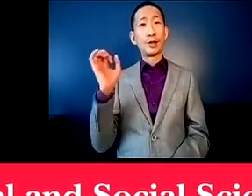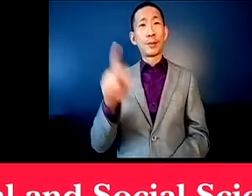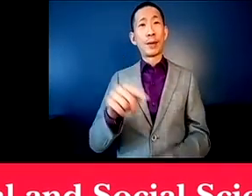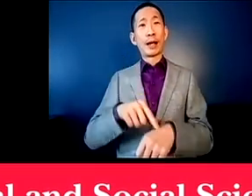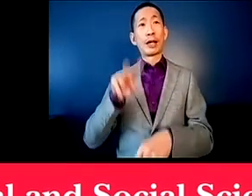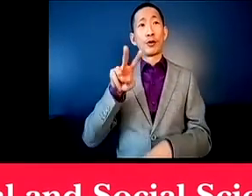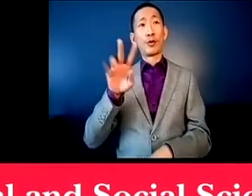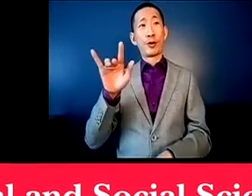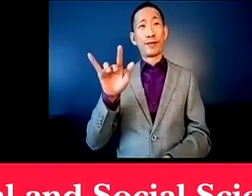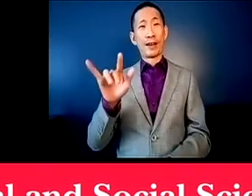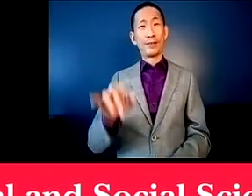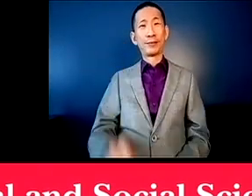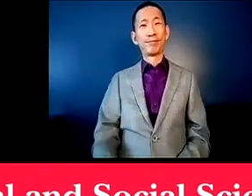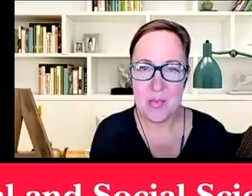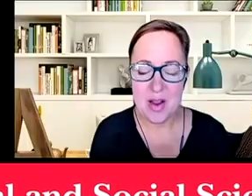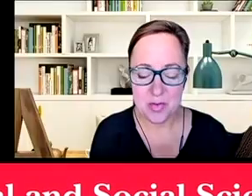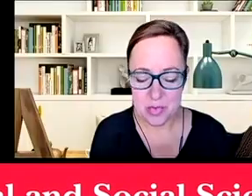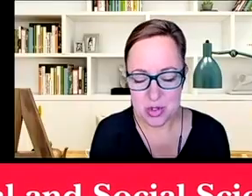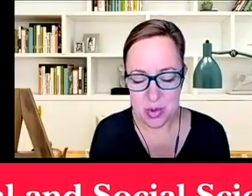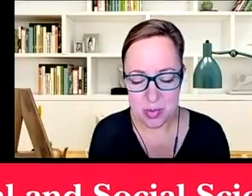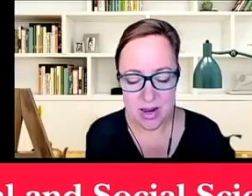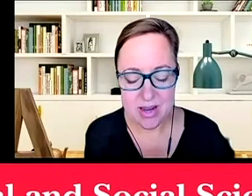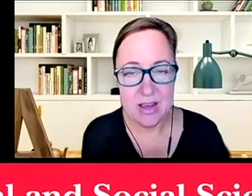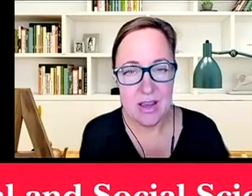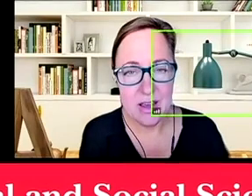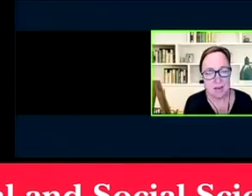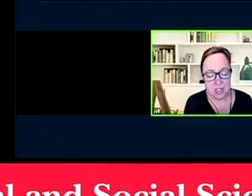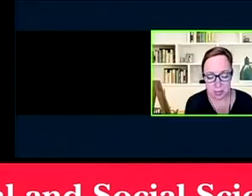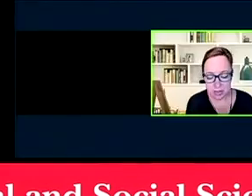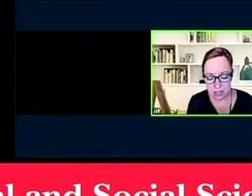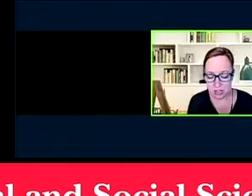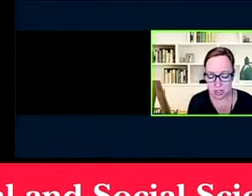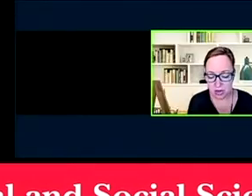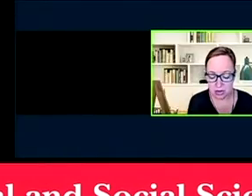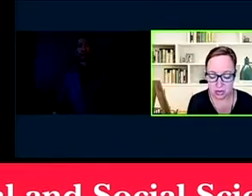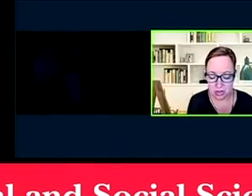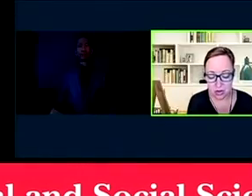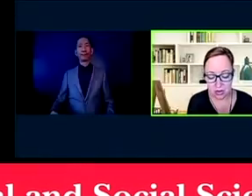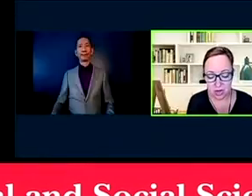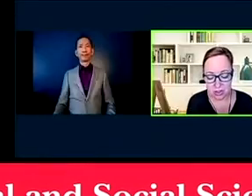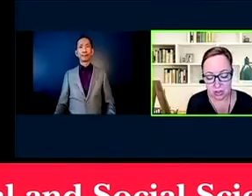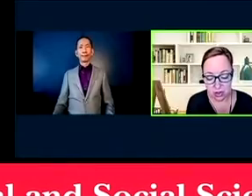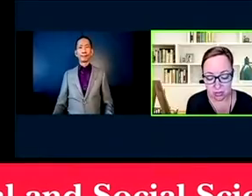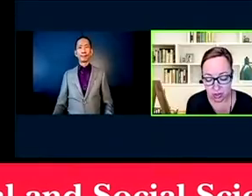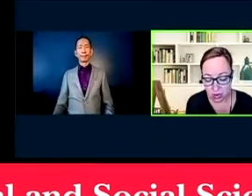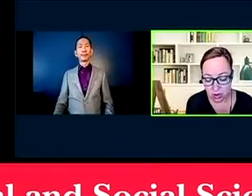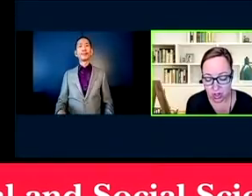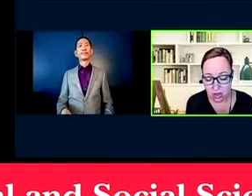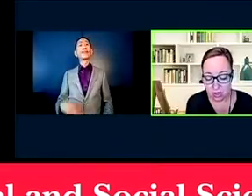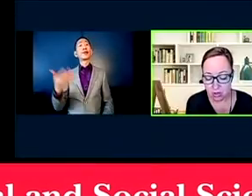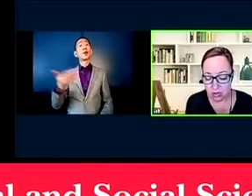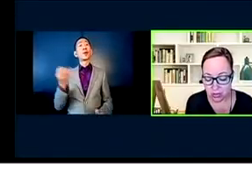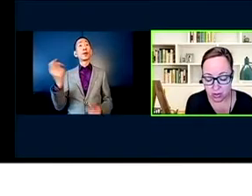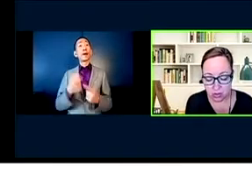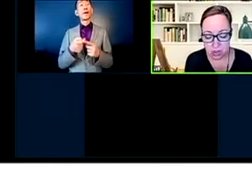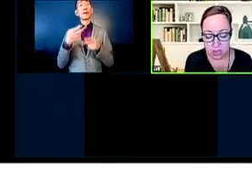POLICY AND UPDATE FROM BILL RILEY. IT'S MY PLEASURE TO INTRODUCE